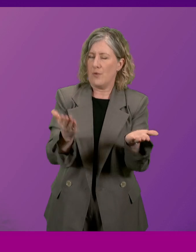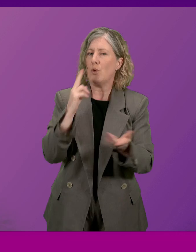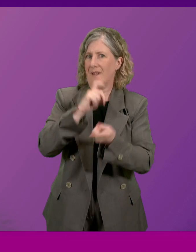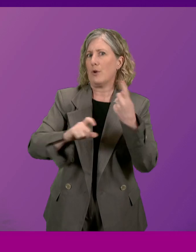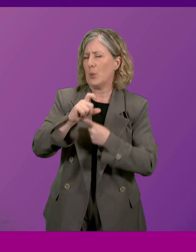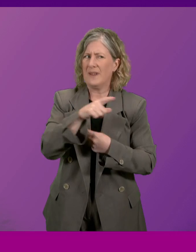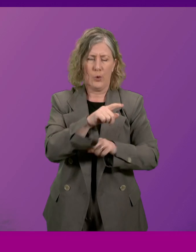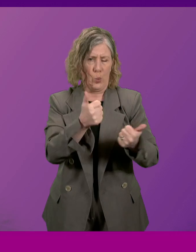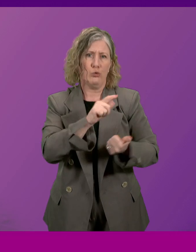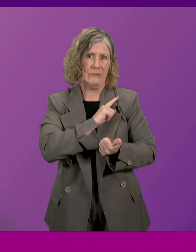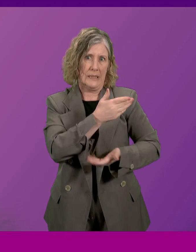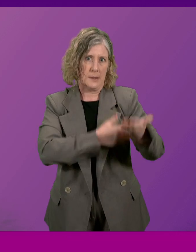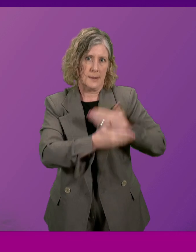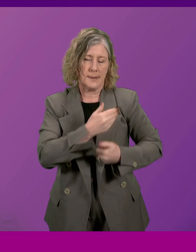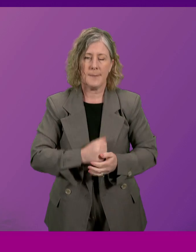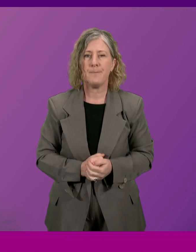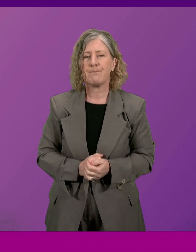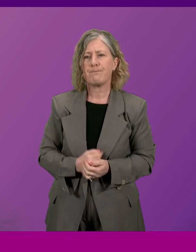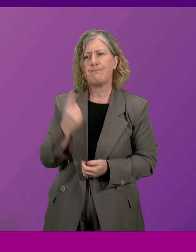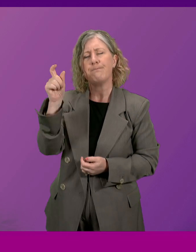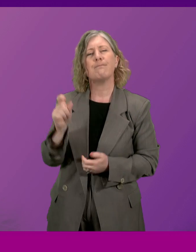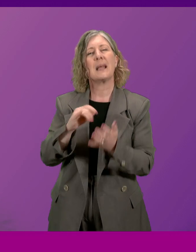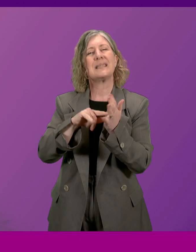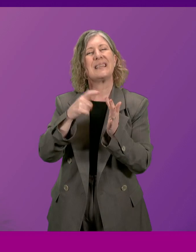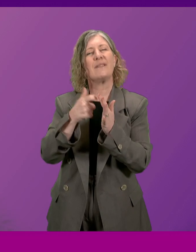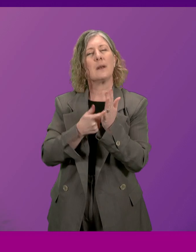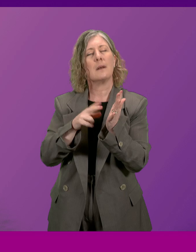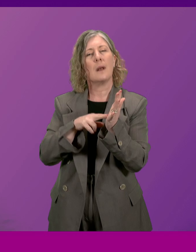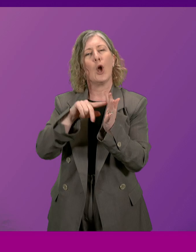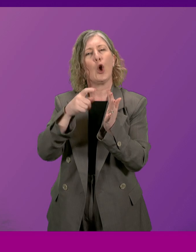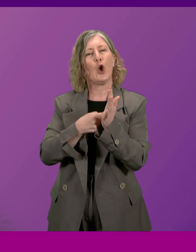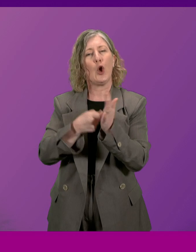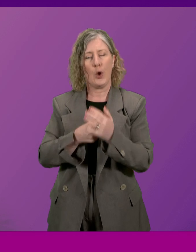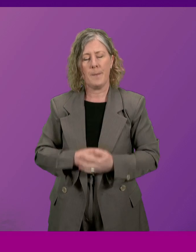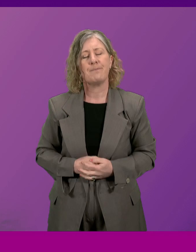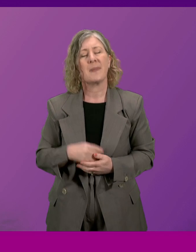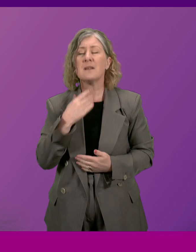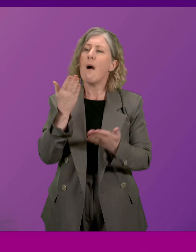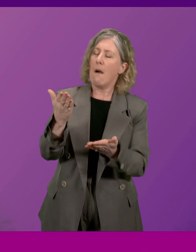I welcome what the First Minister has said in response to Mark Griffin. However,